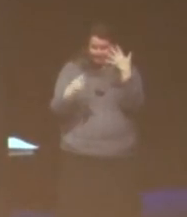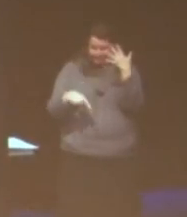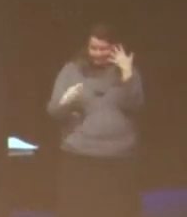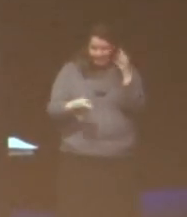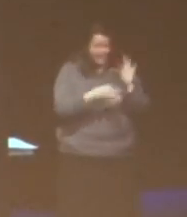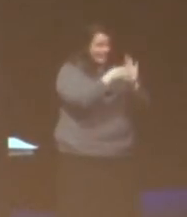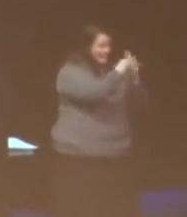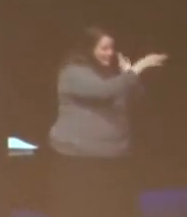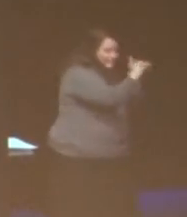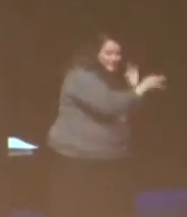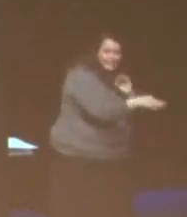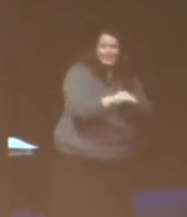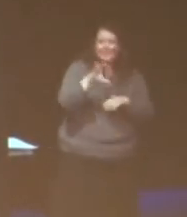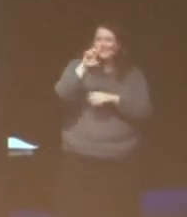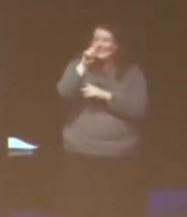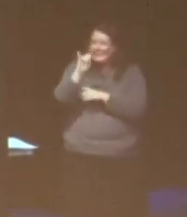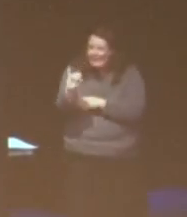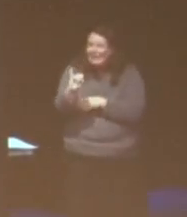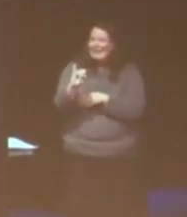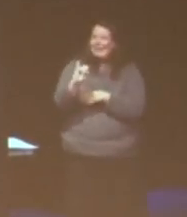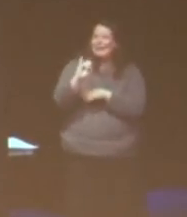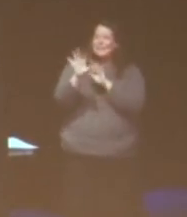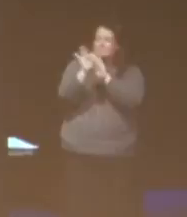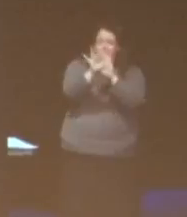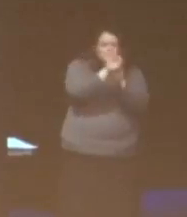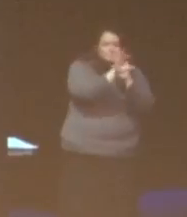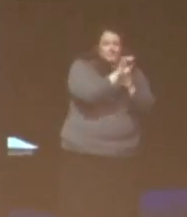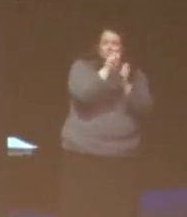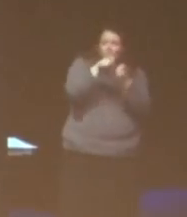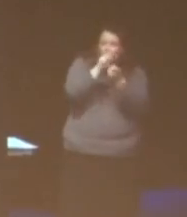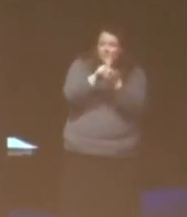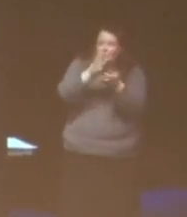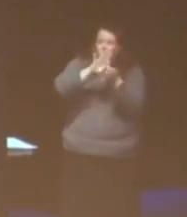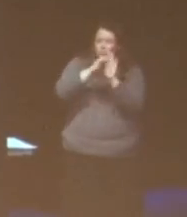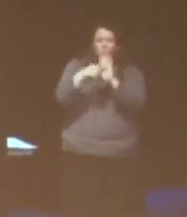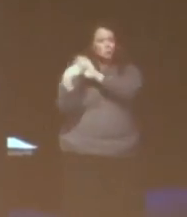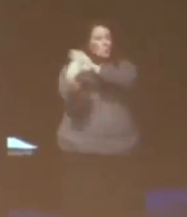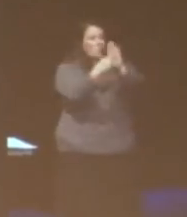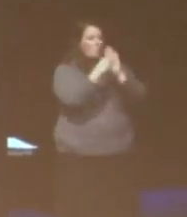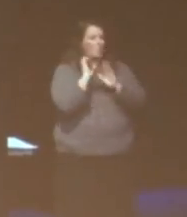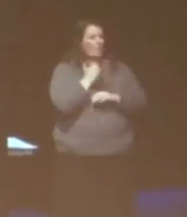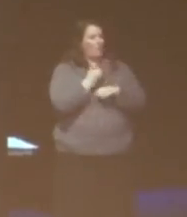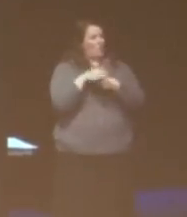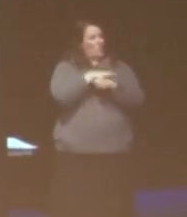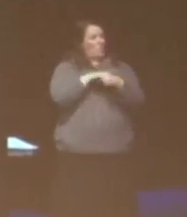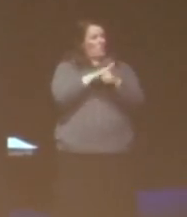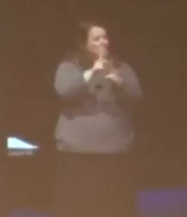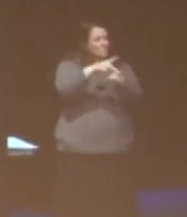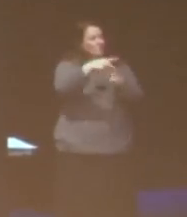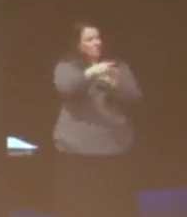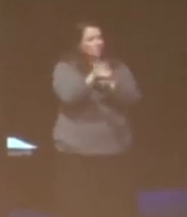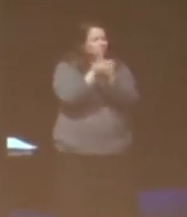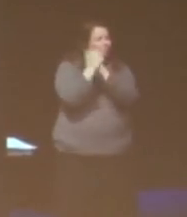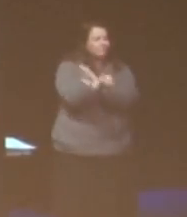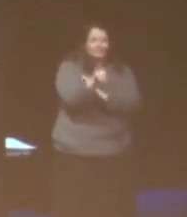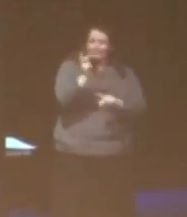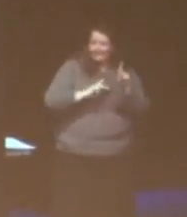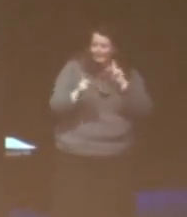so many people I could name in order to provide the services, the CDIs we have chosen, interpreters and all the work coordinated with